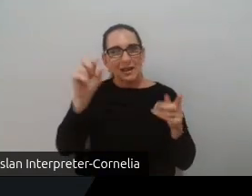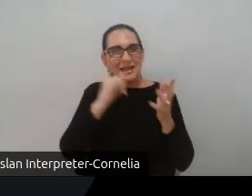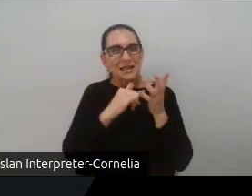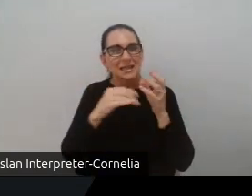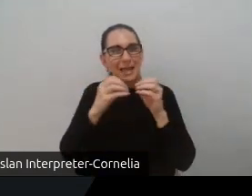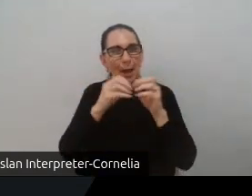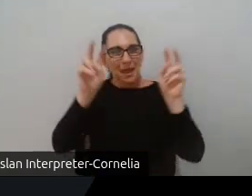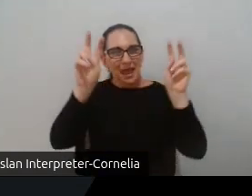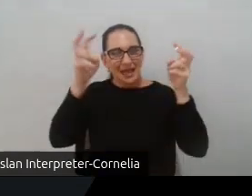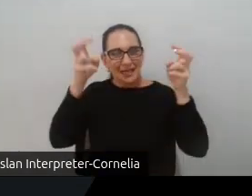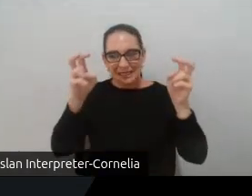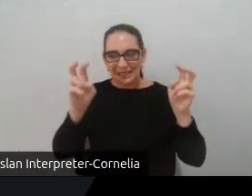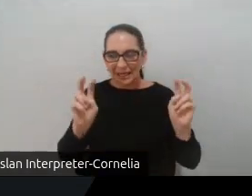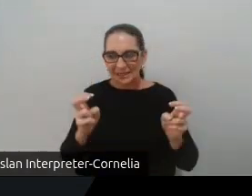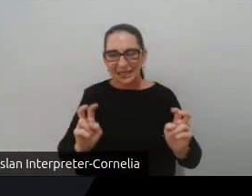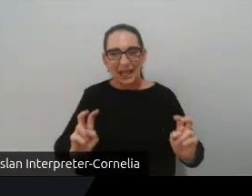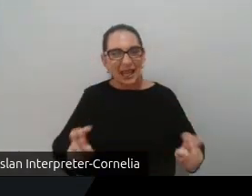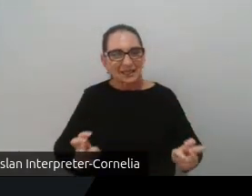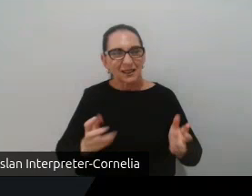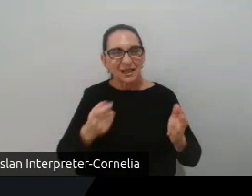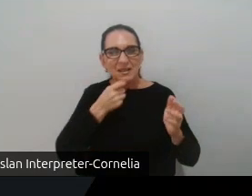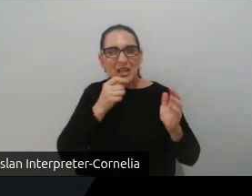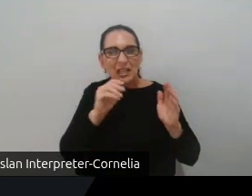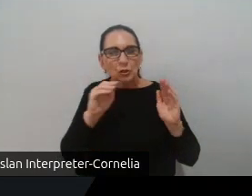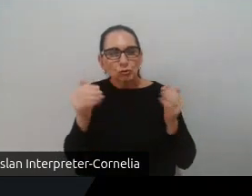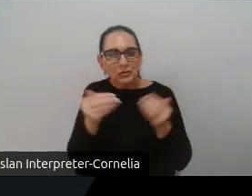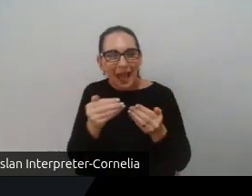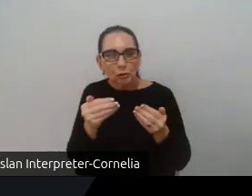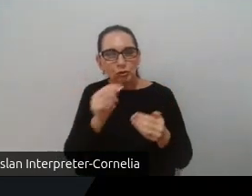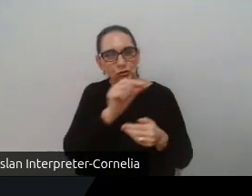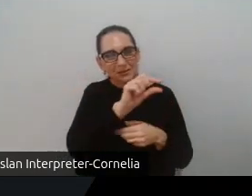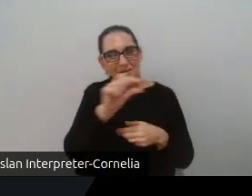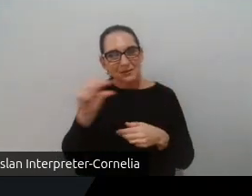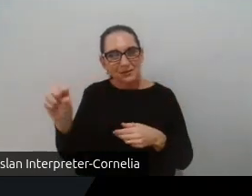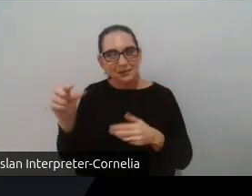an introduction on what you want to um explain. So, for example, you're seeking a variation to